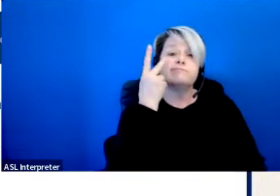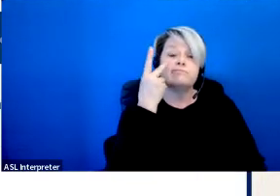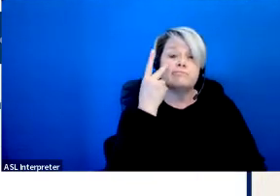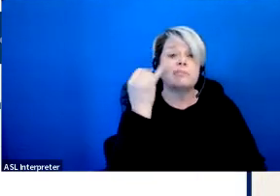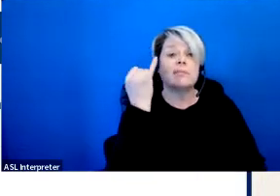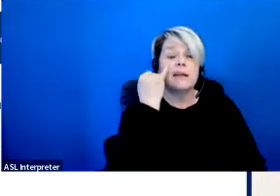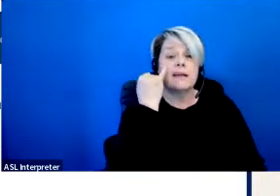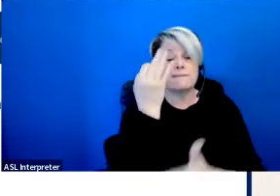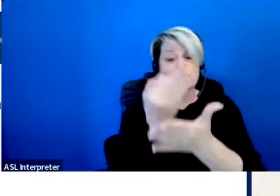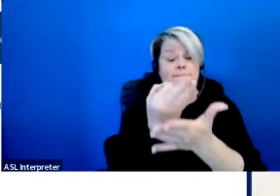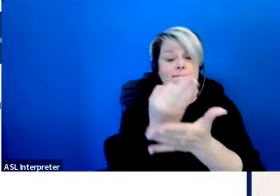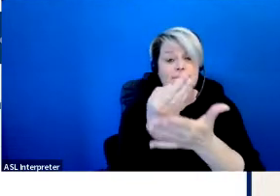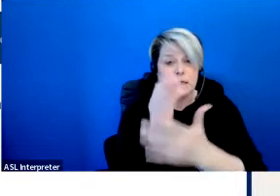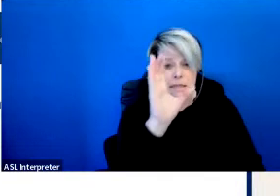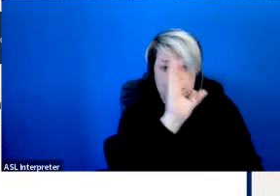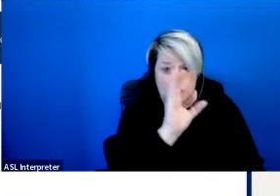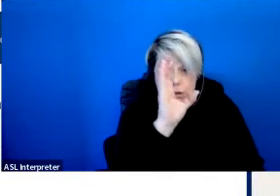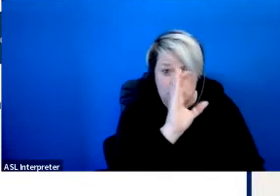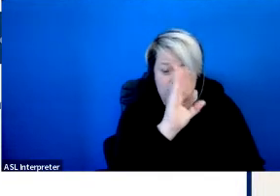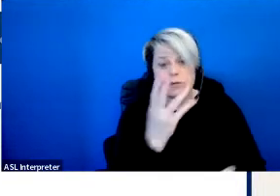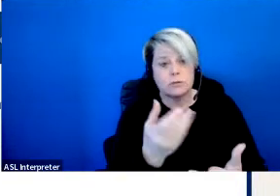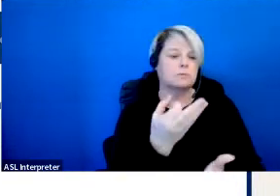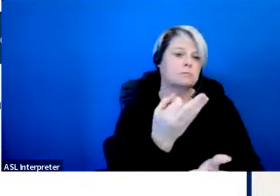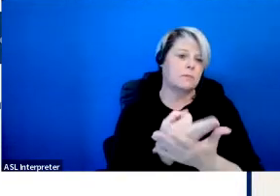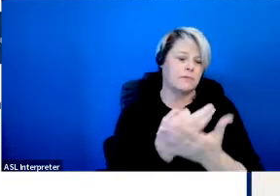terms of synonyms. Note in this example, terms that